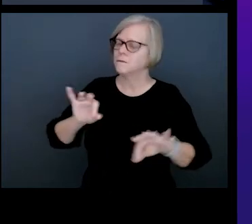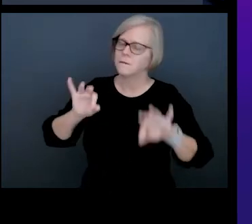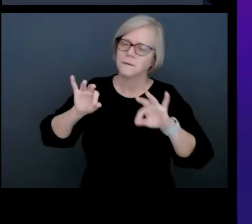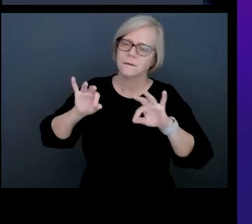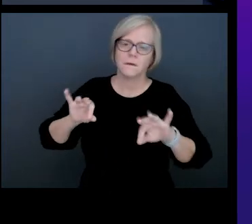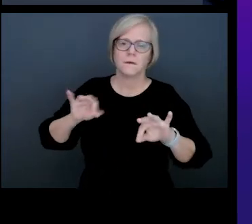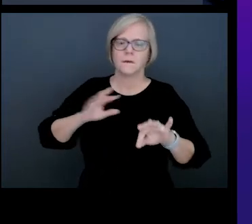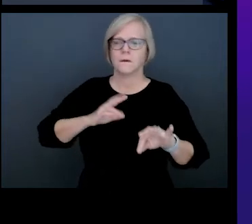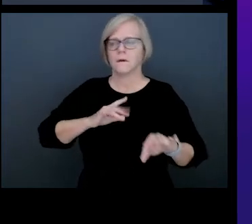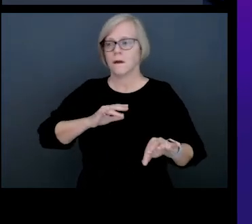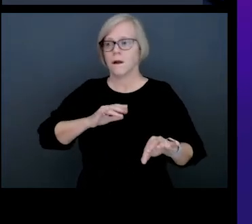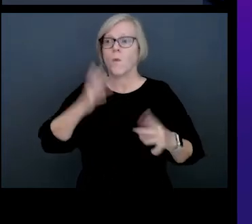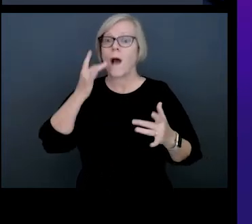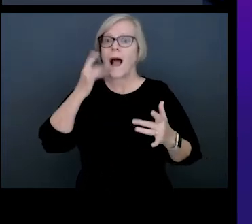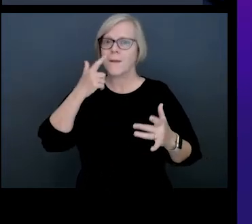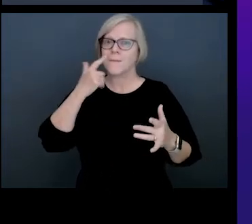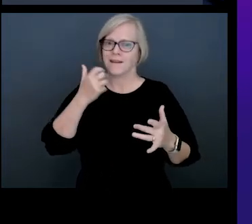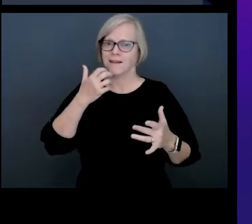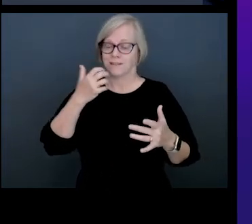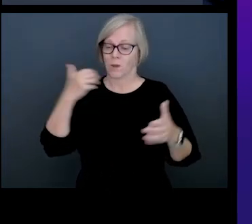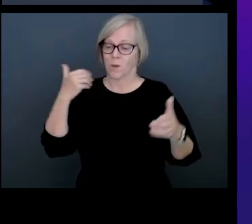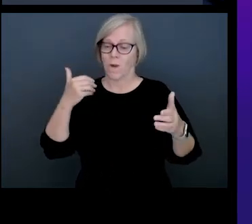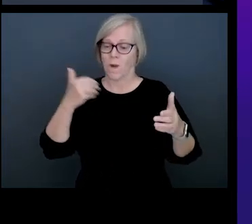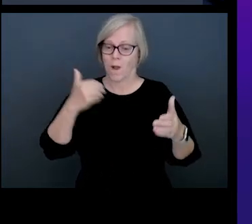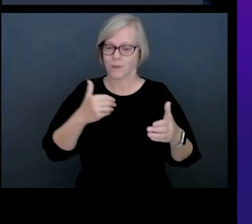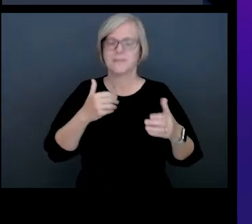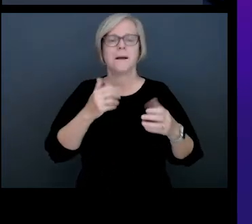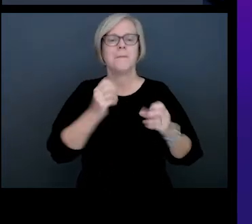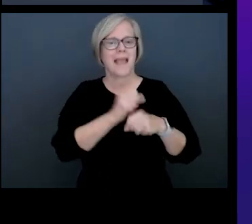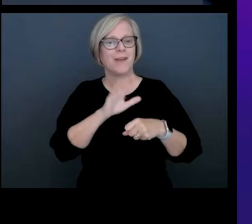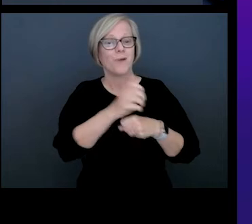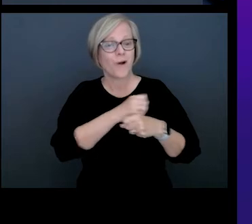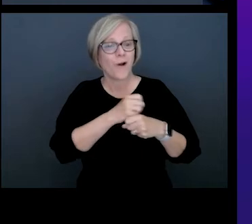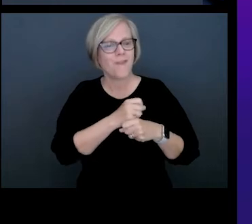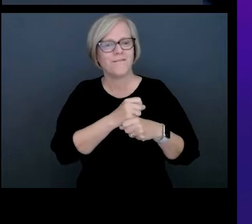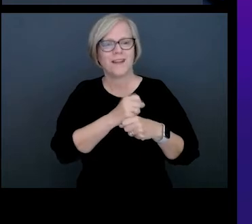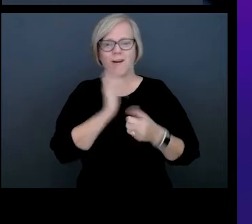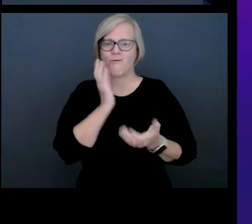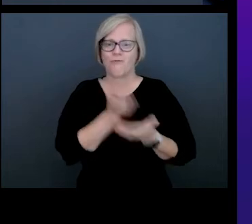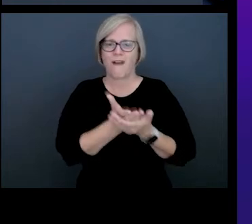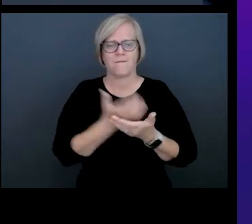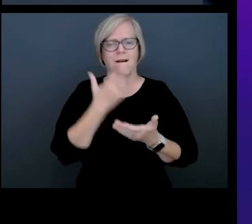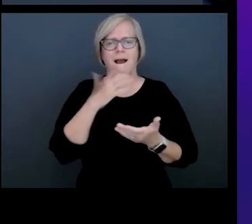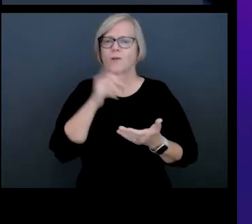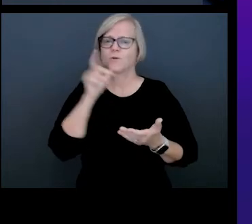You get the hot coffee because you're nearby and then they're making it before you get there so you don't have to wait in line. Yeah.